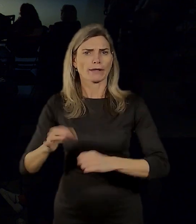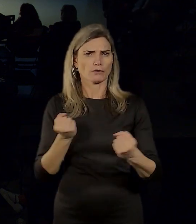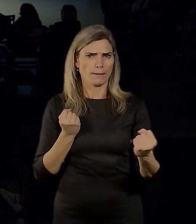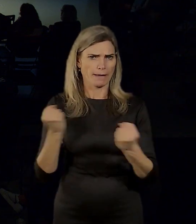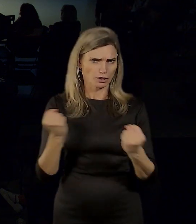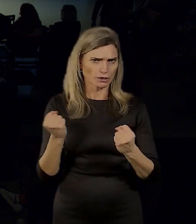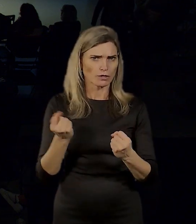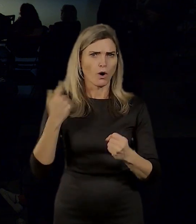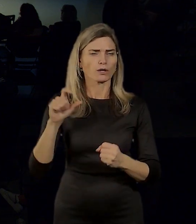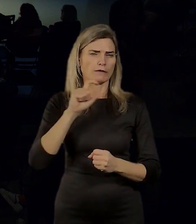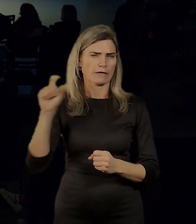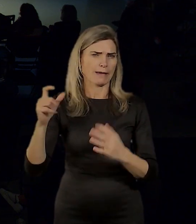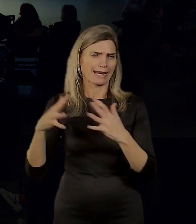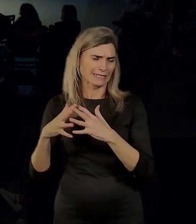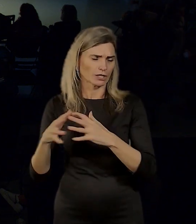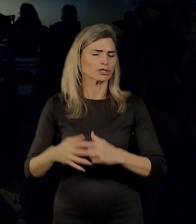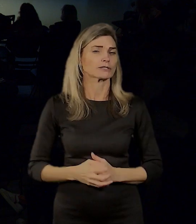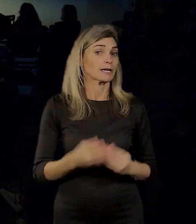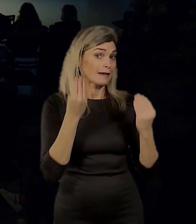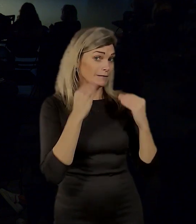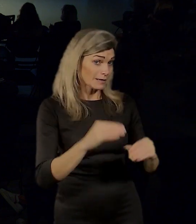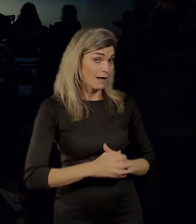And I would like to thank